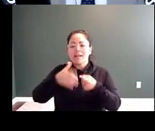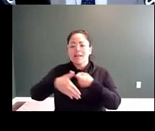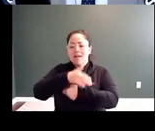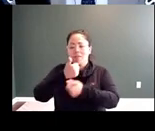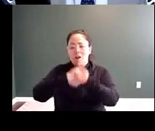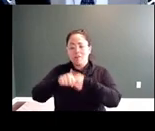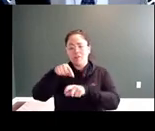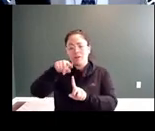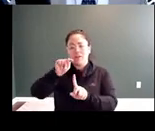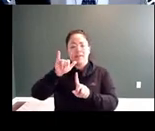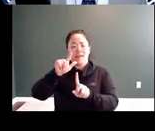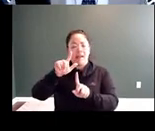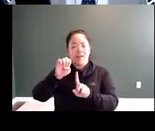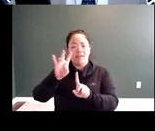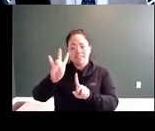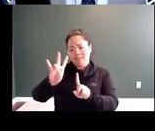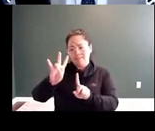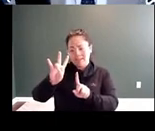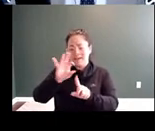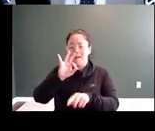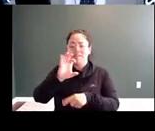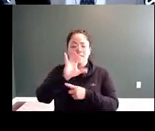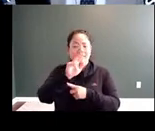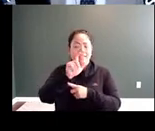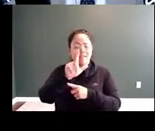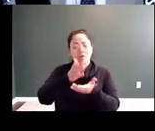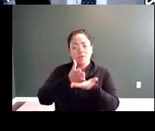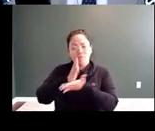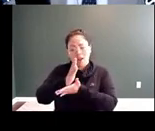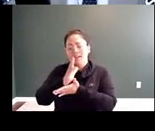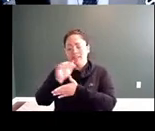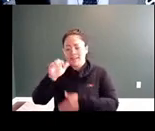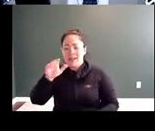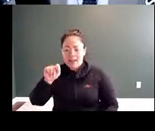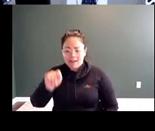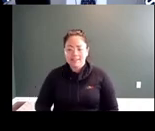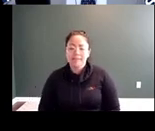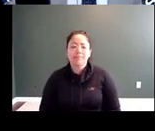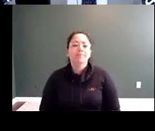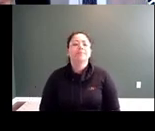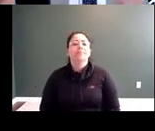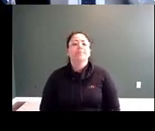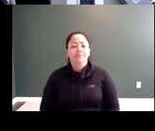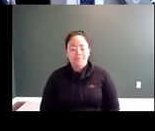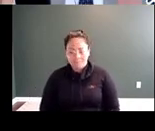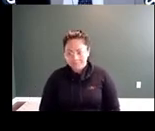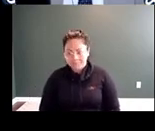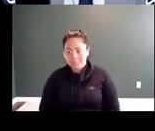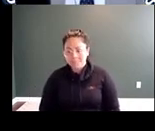of the Civil Rights Act of 1964 as amended. All right. So we have our definition.